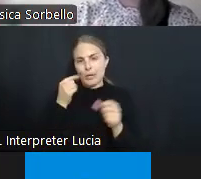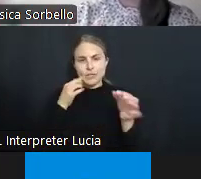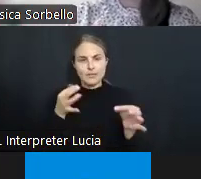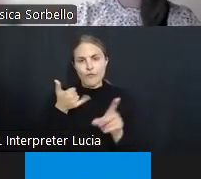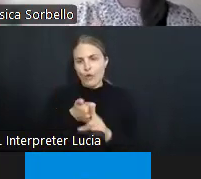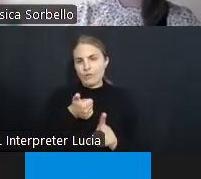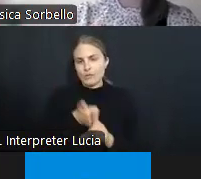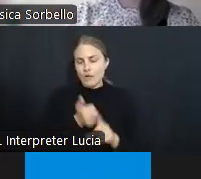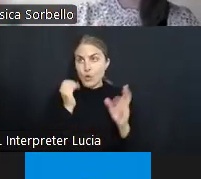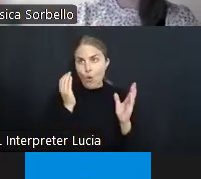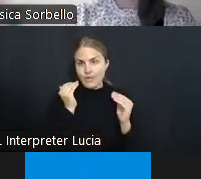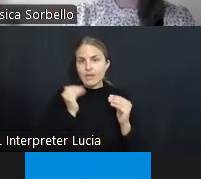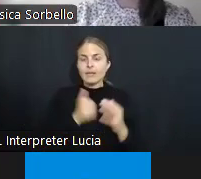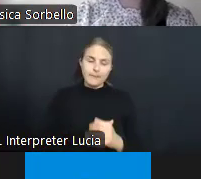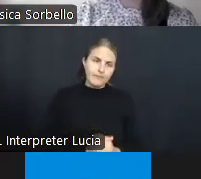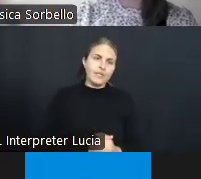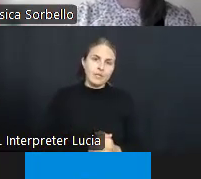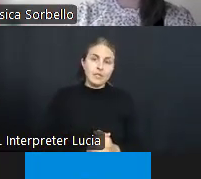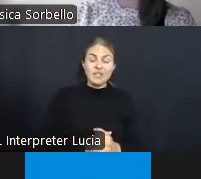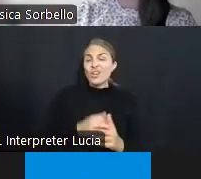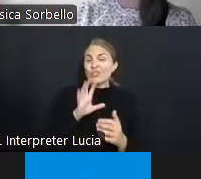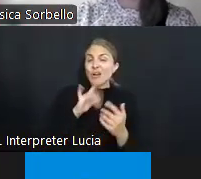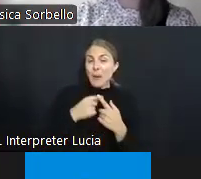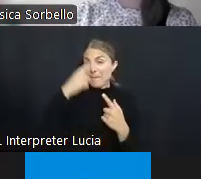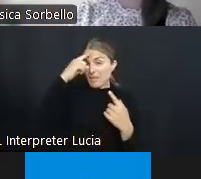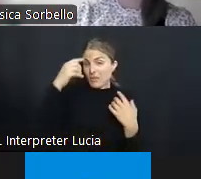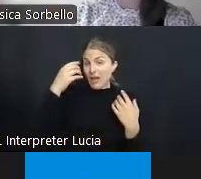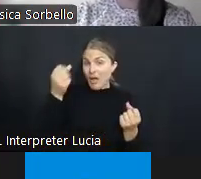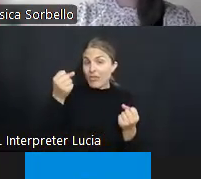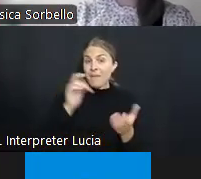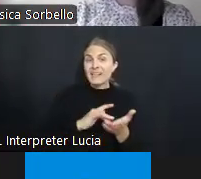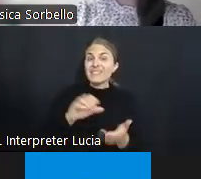don't cure depression, but they bring somebody with